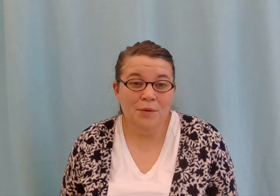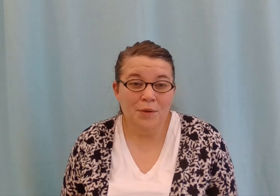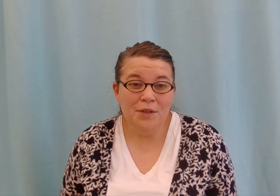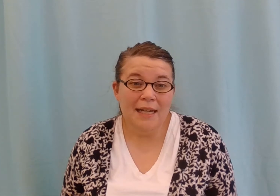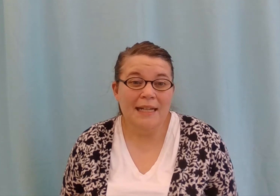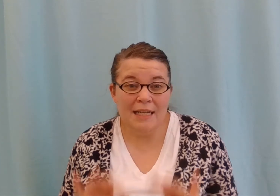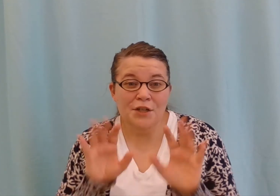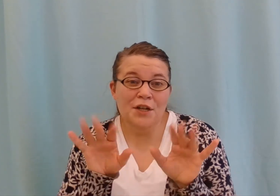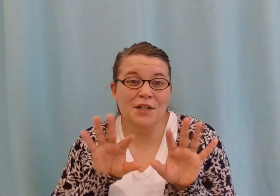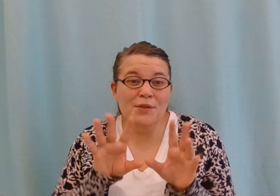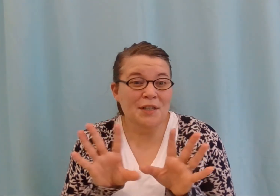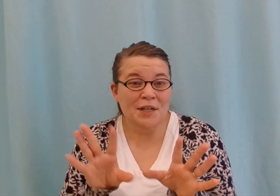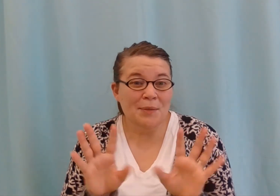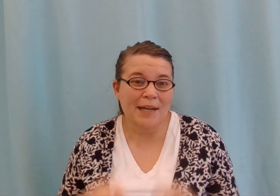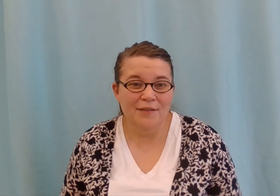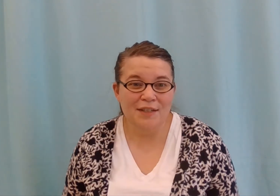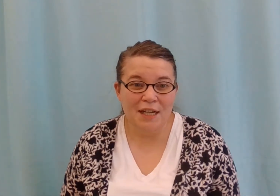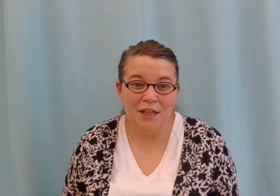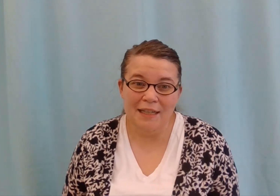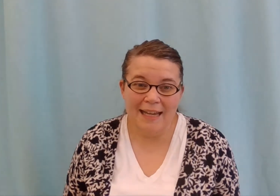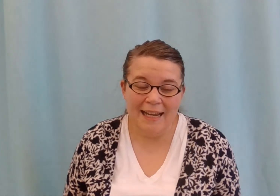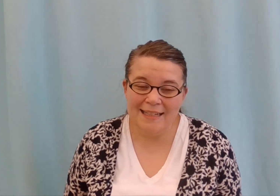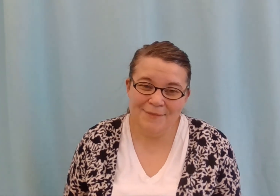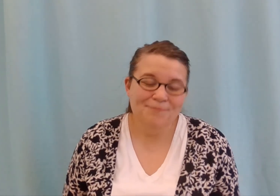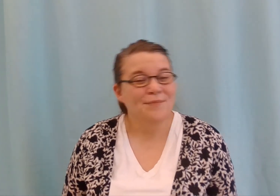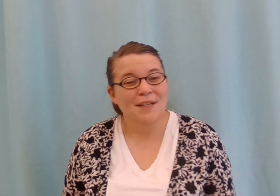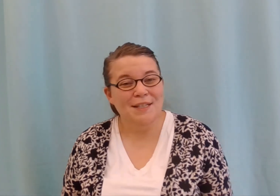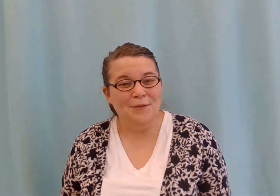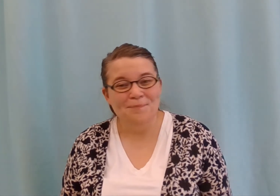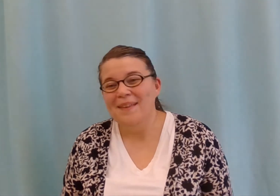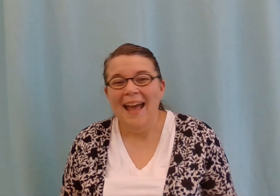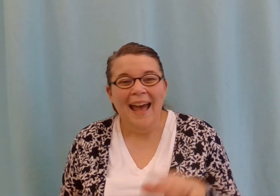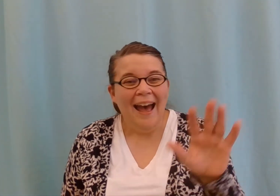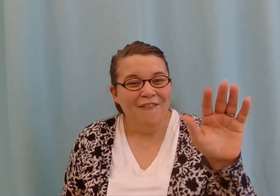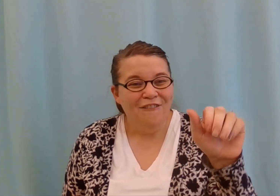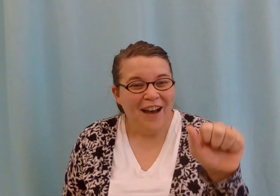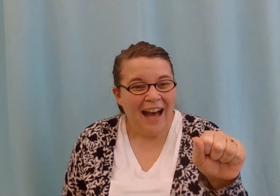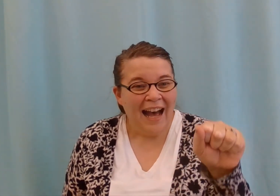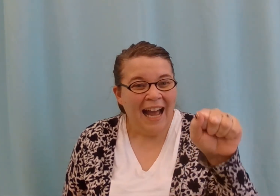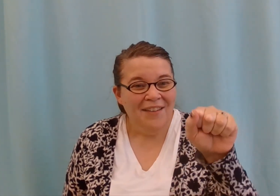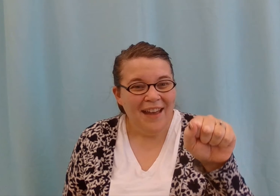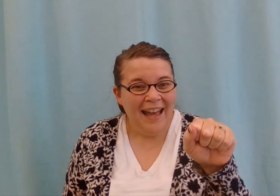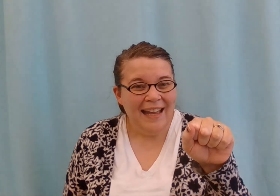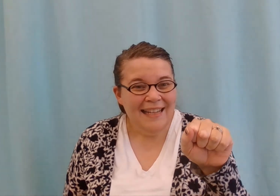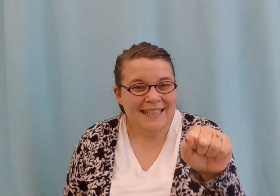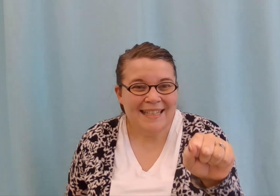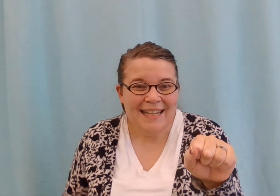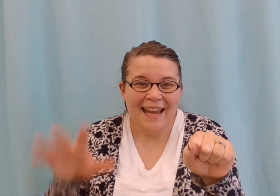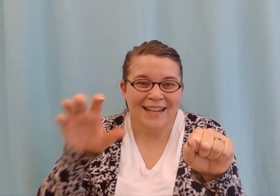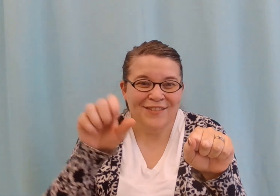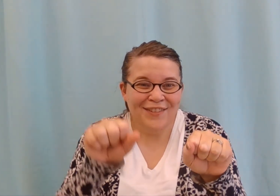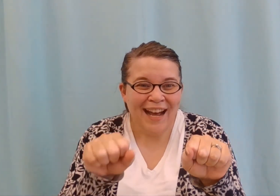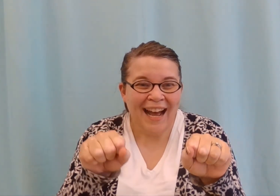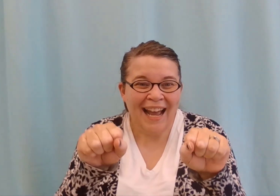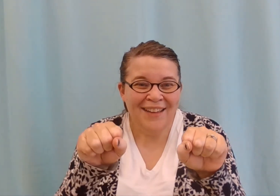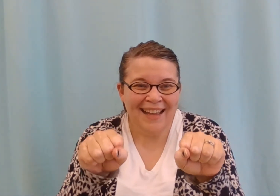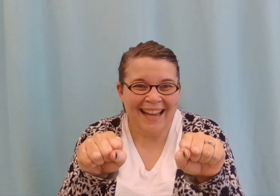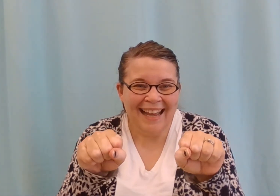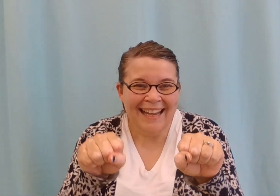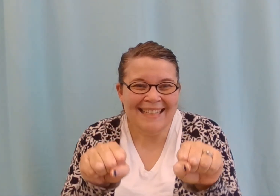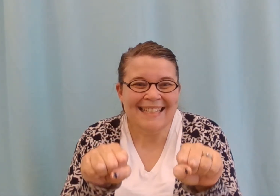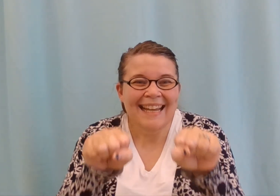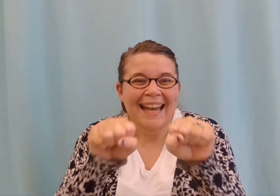with older kids and turn it into a little bit of a tickle at the end. So, five eggs and five eggs